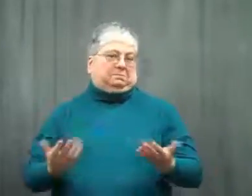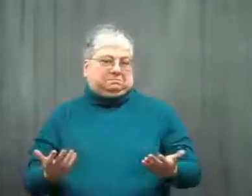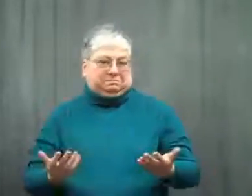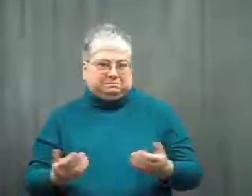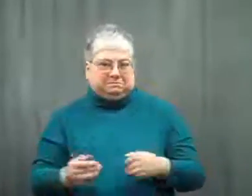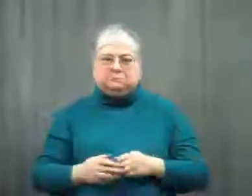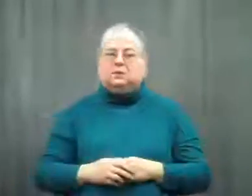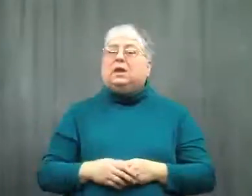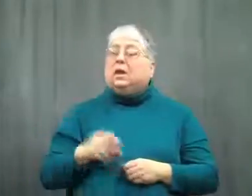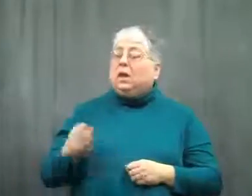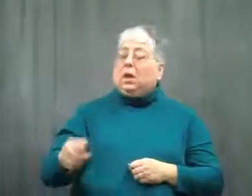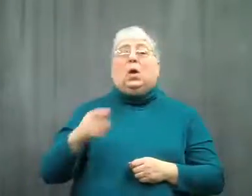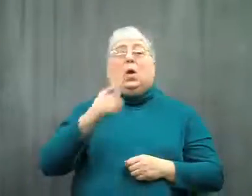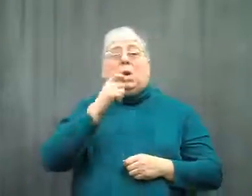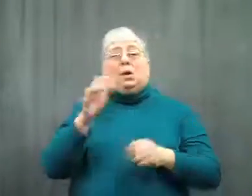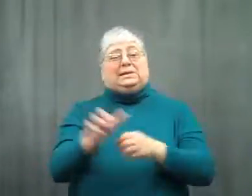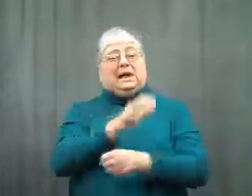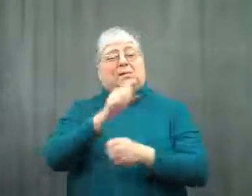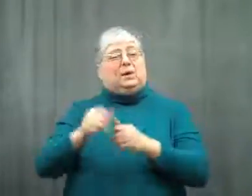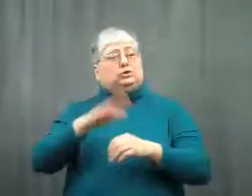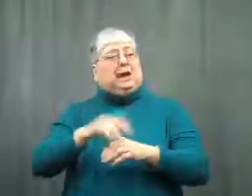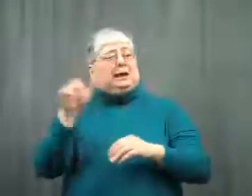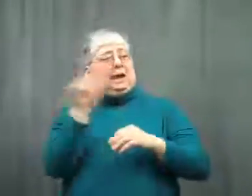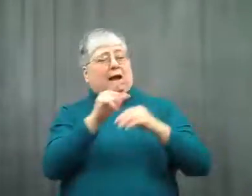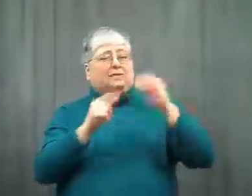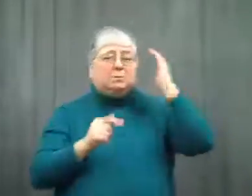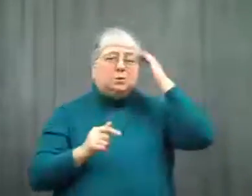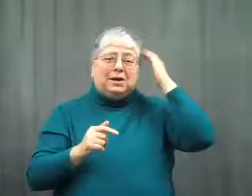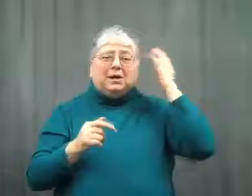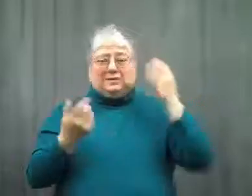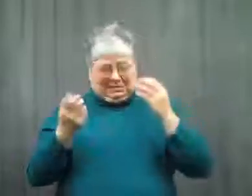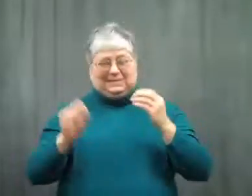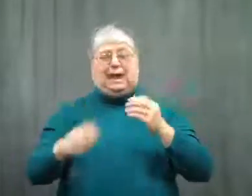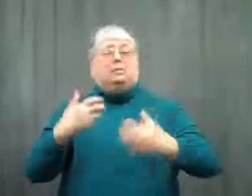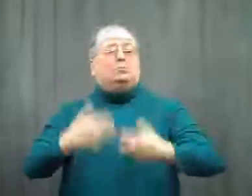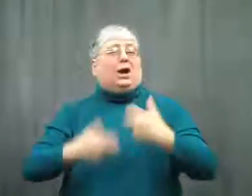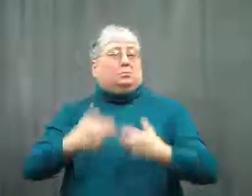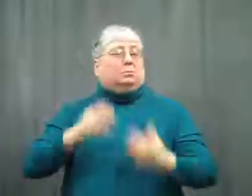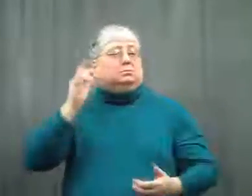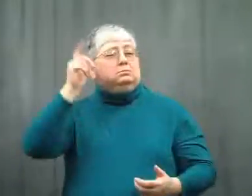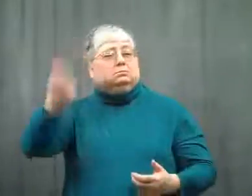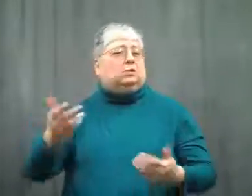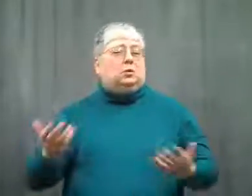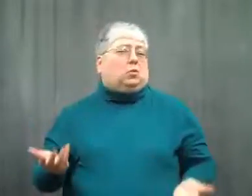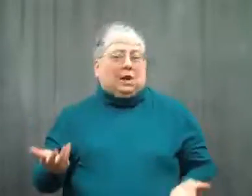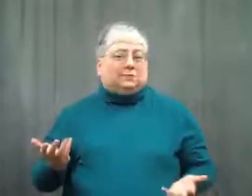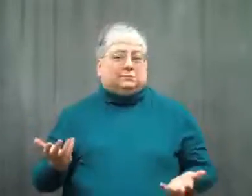When the left side of the brain is damaged, there are certain problems that can arise.